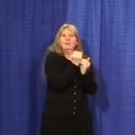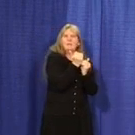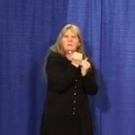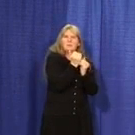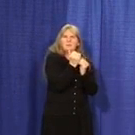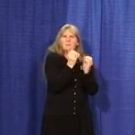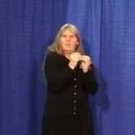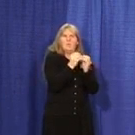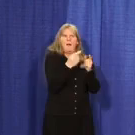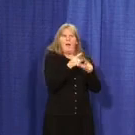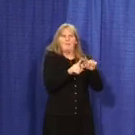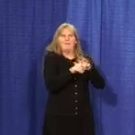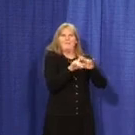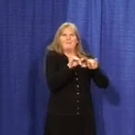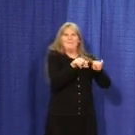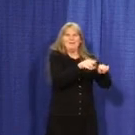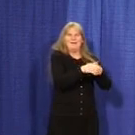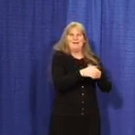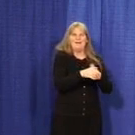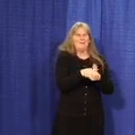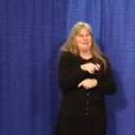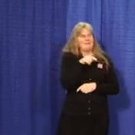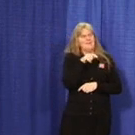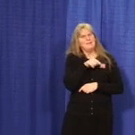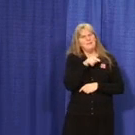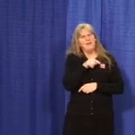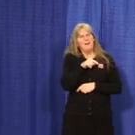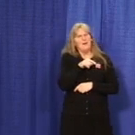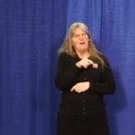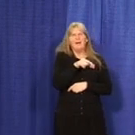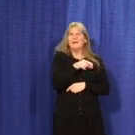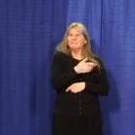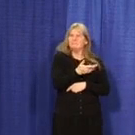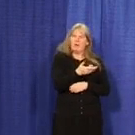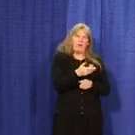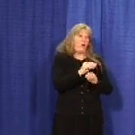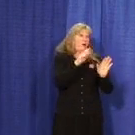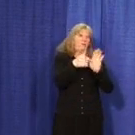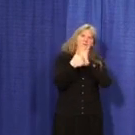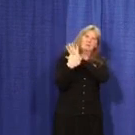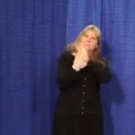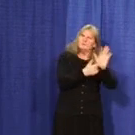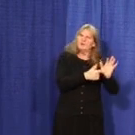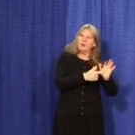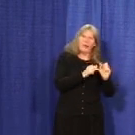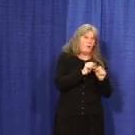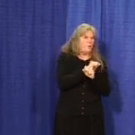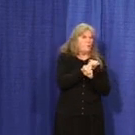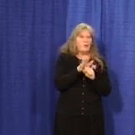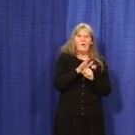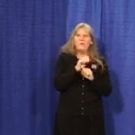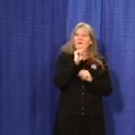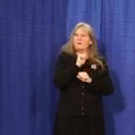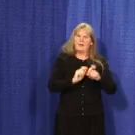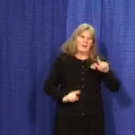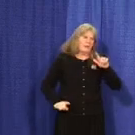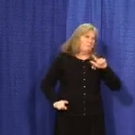First of all, these cases serve as a reminder of how quickly the COVID-19 virus can take advantage of every opportunity